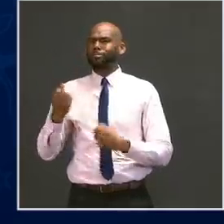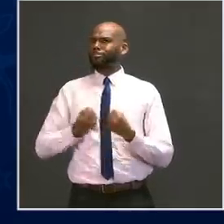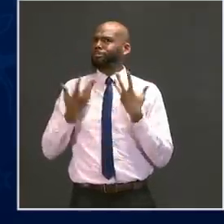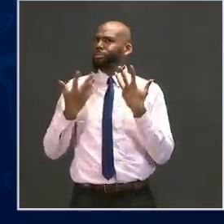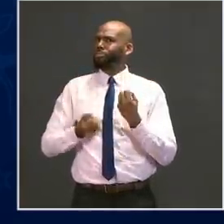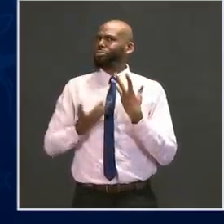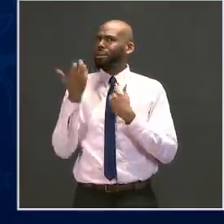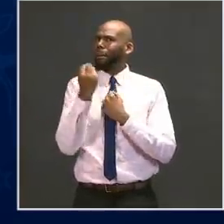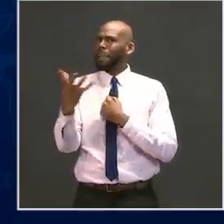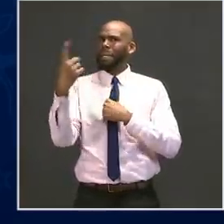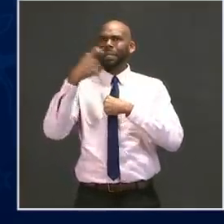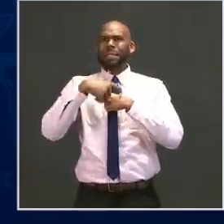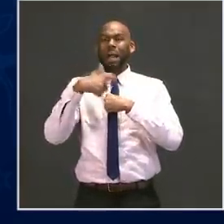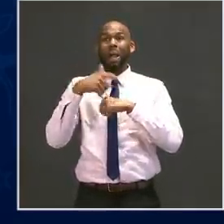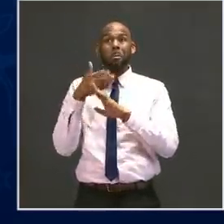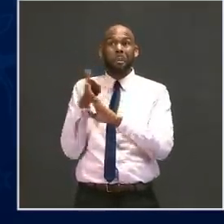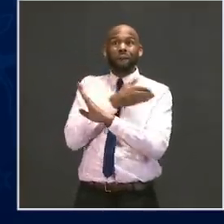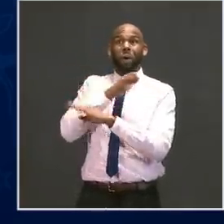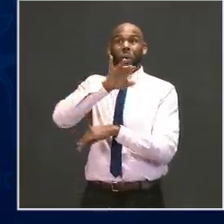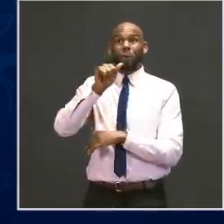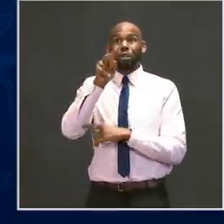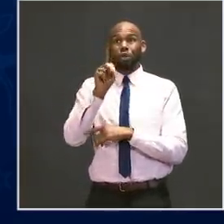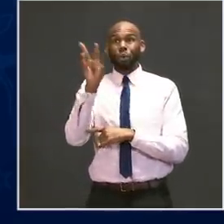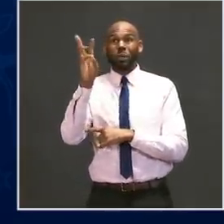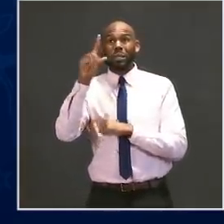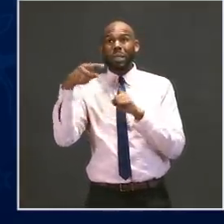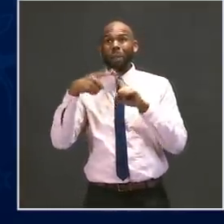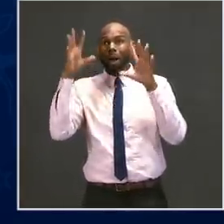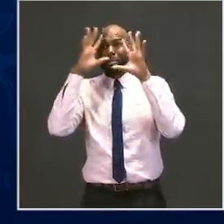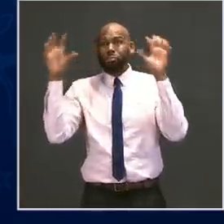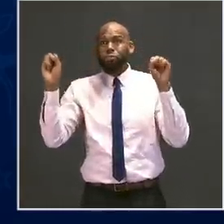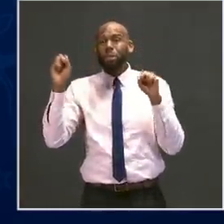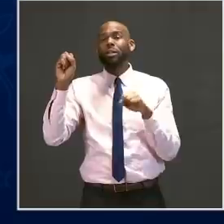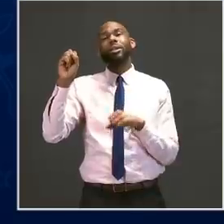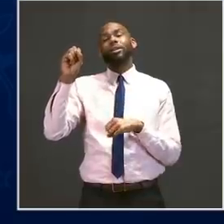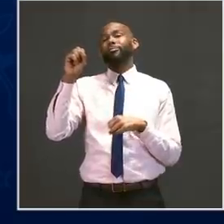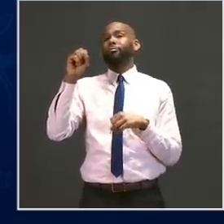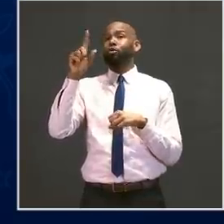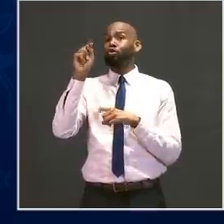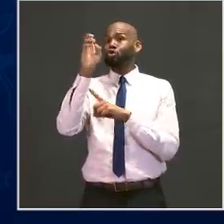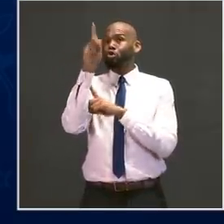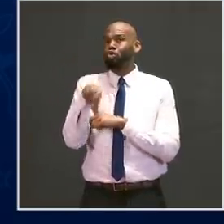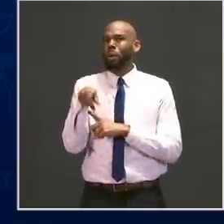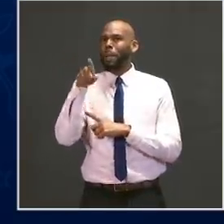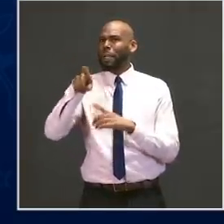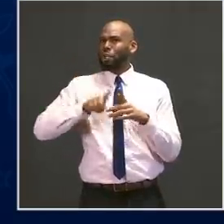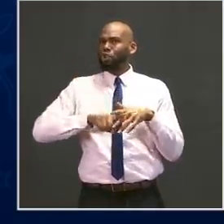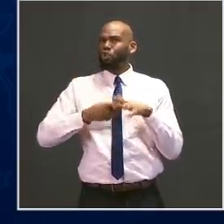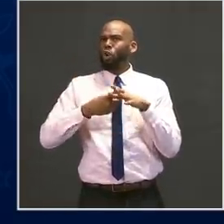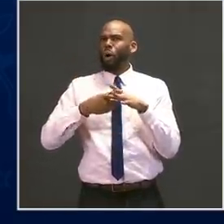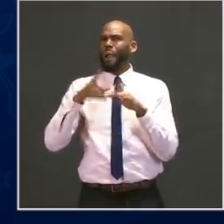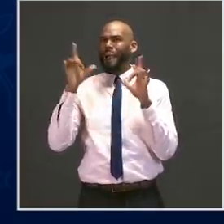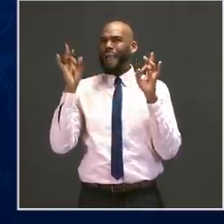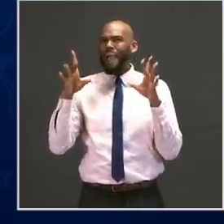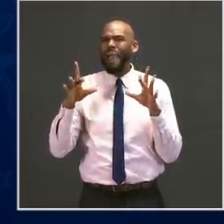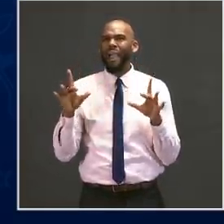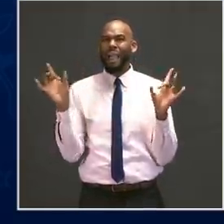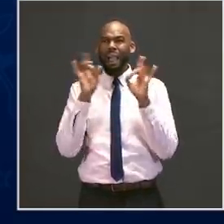even long before January 6th, about President Trump's role in sparking hate, sparking anger, sparking violence in our country.